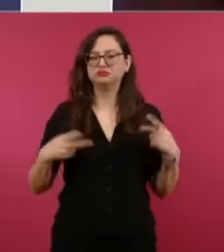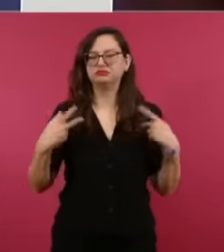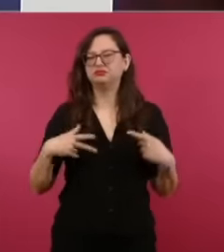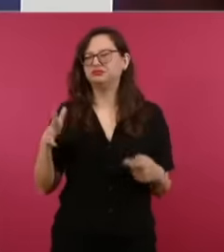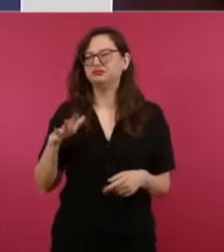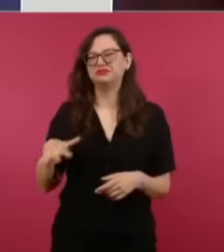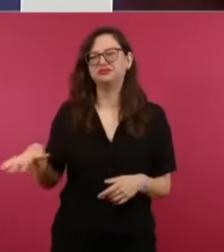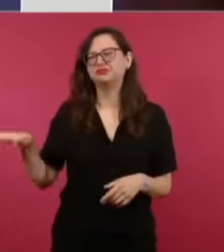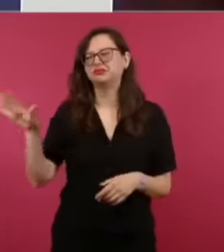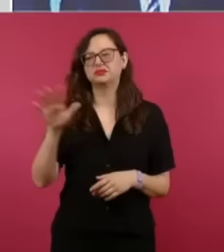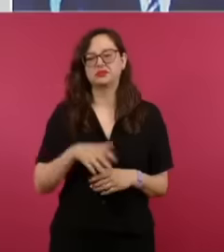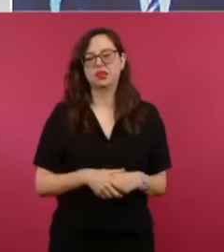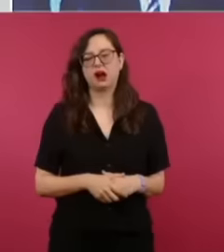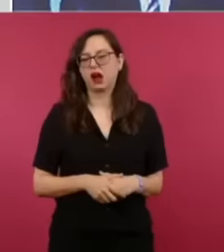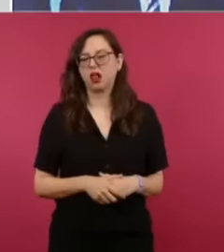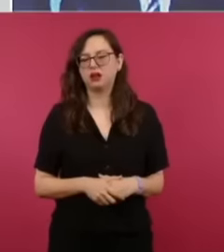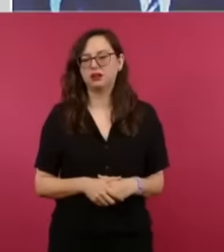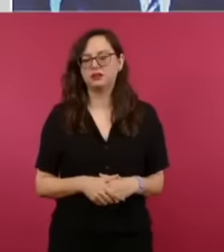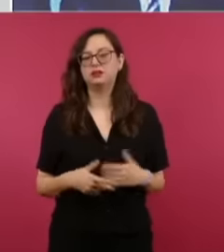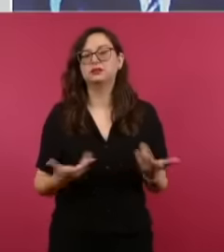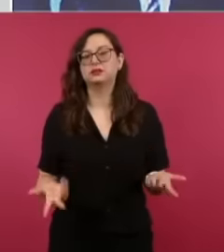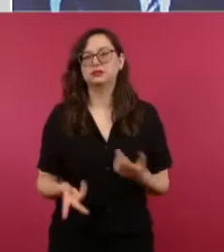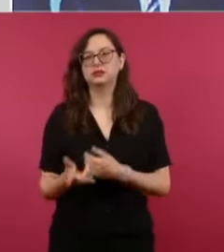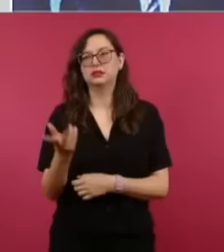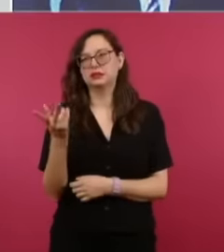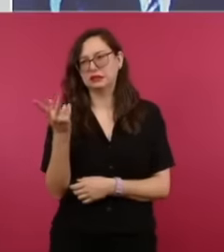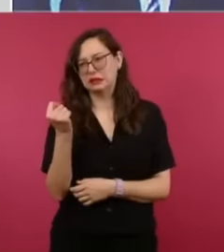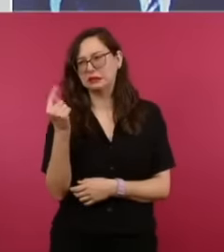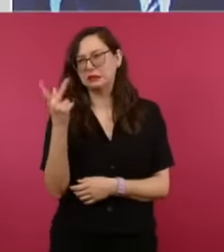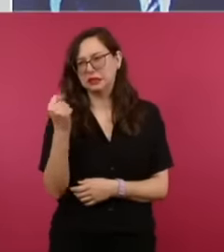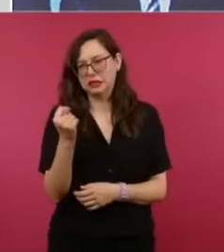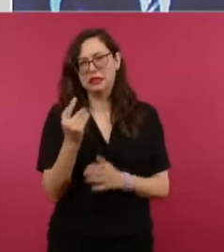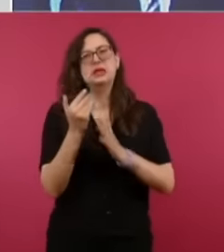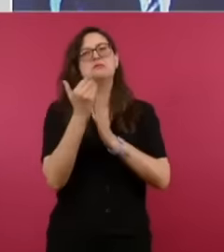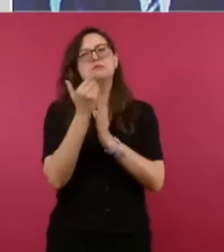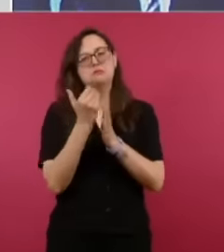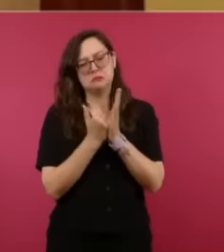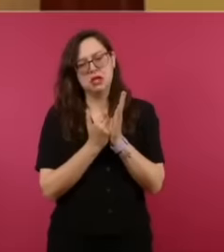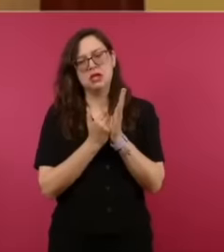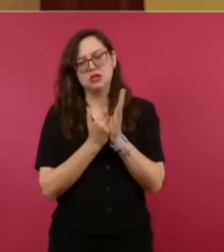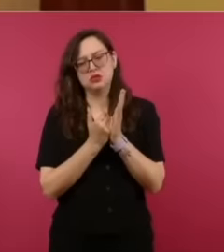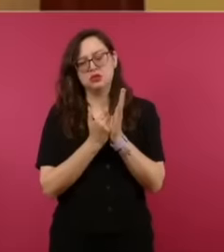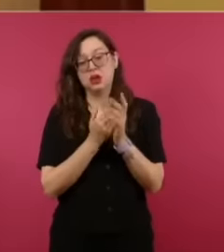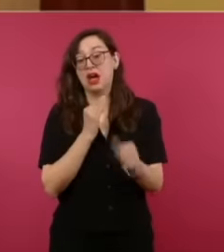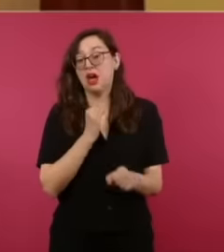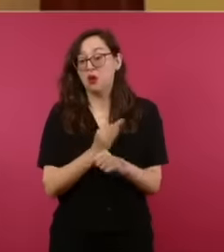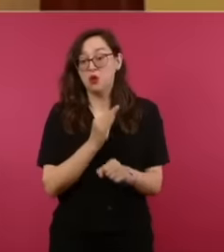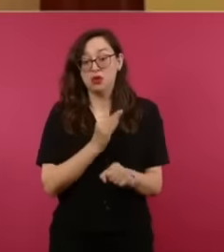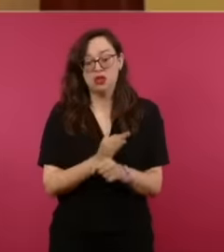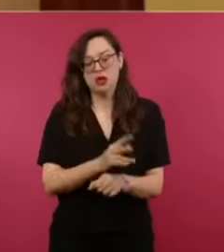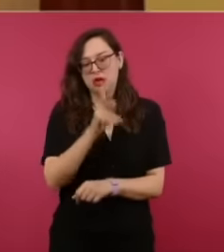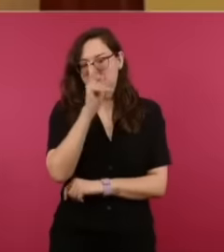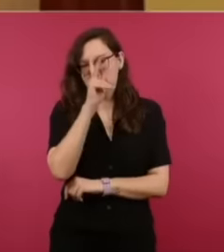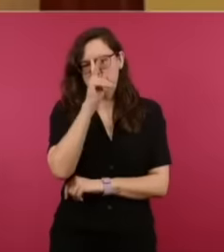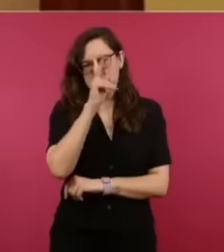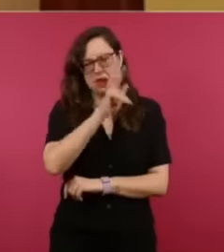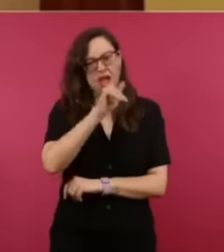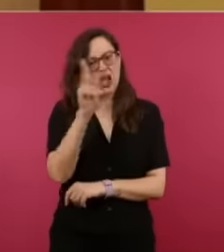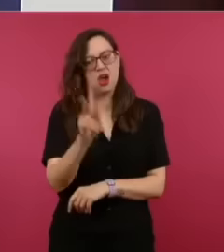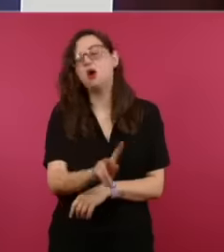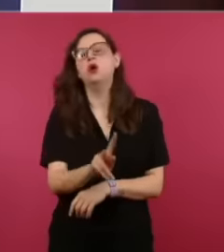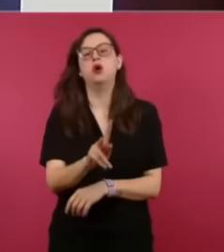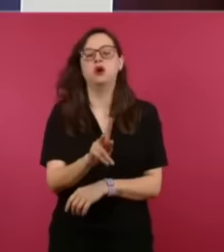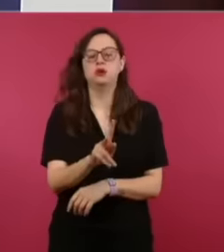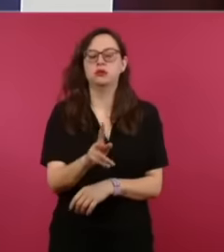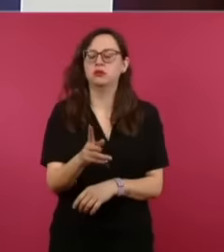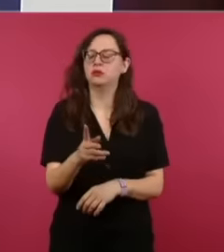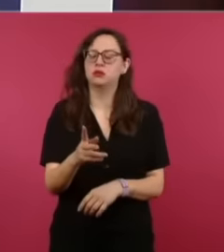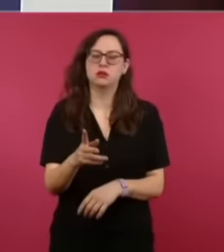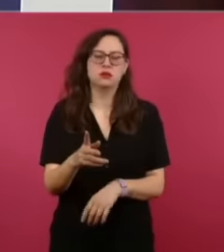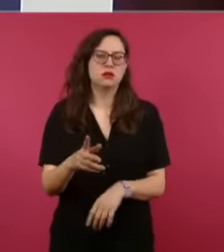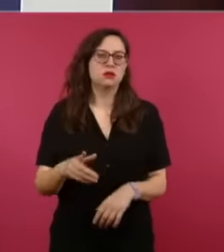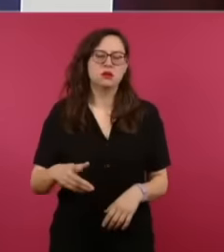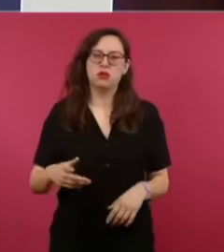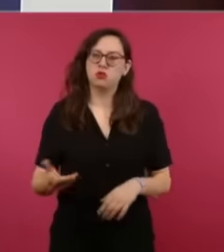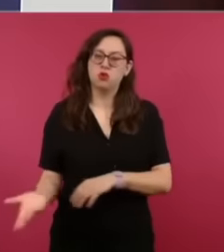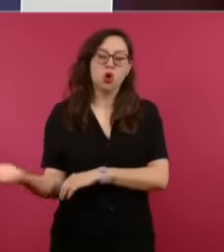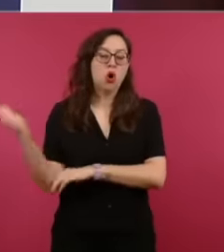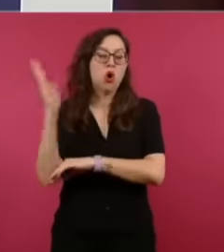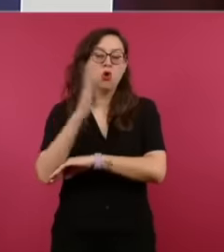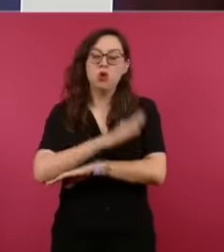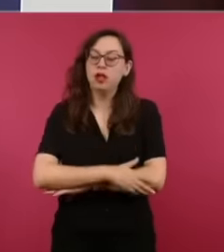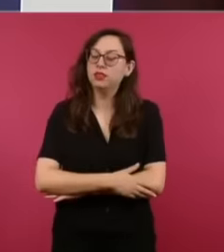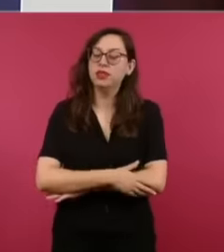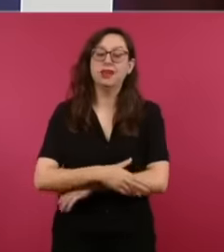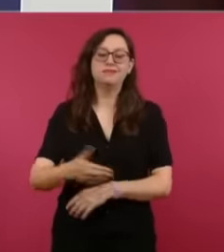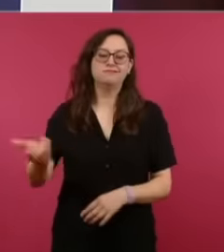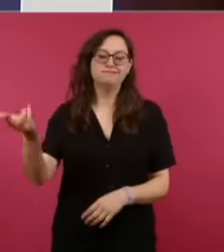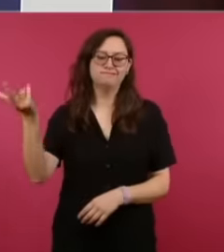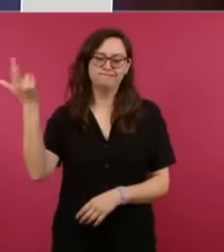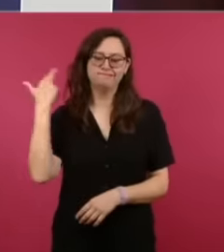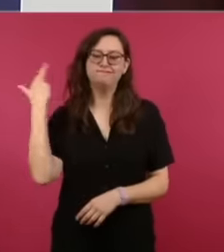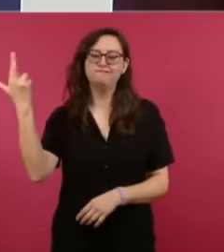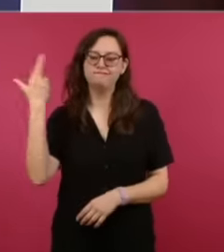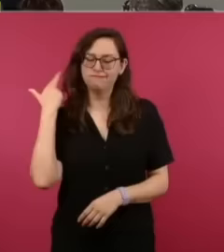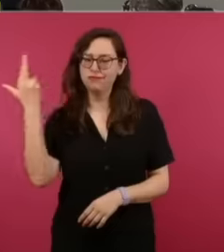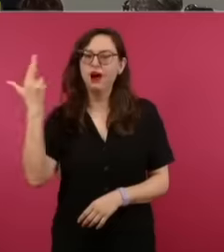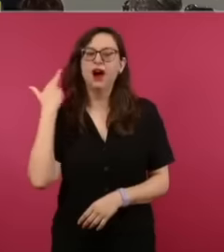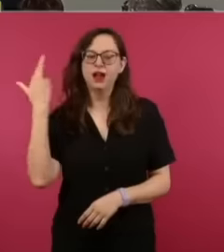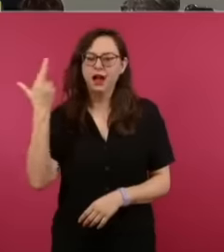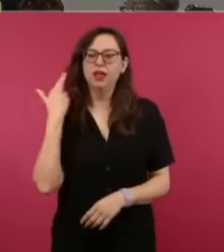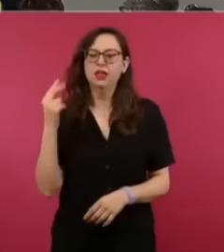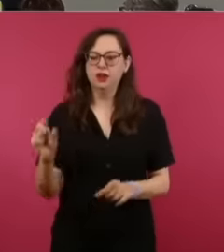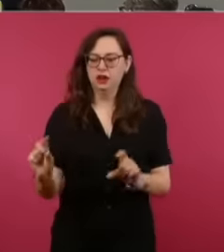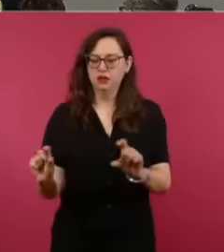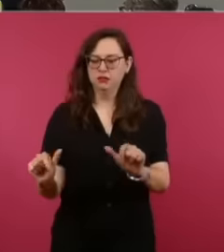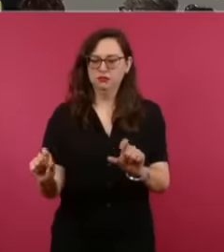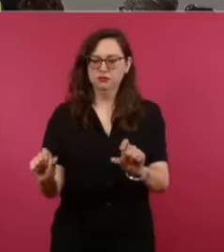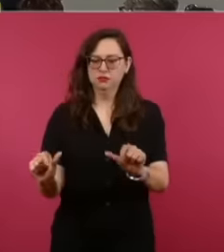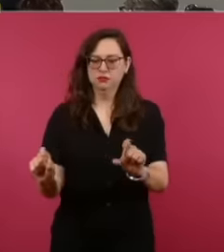nor those most subjected to the bombardment of lies are those on the radio because